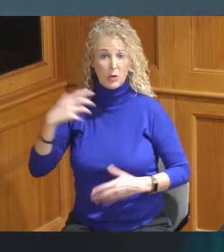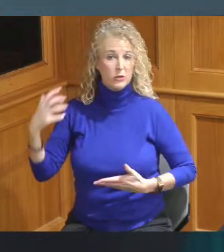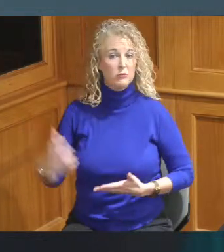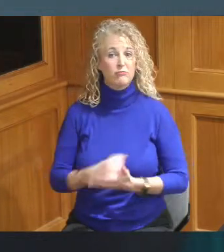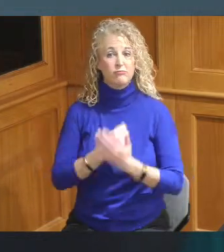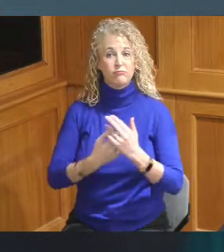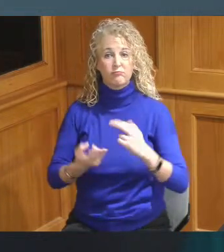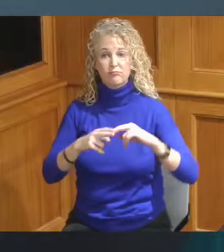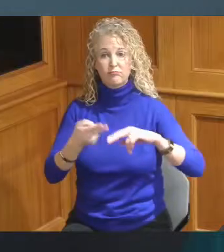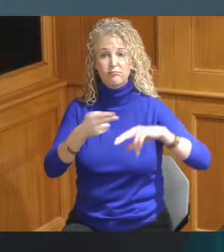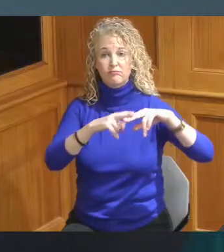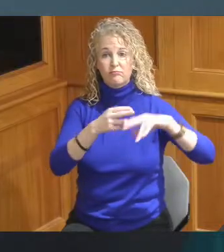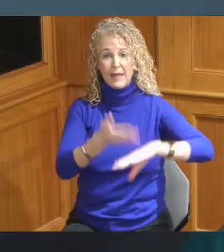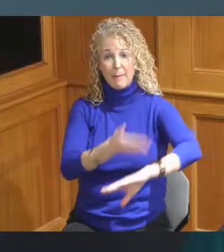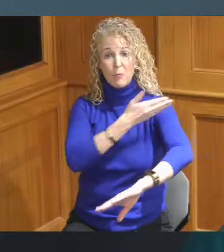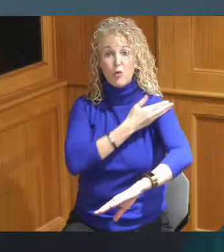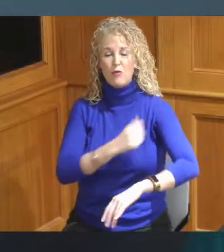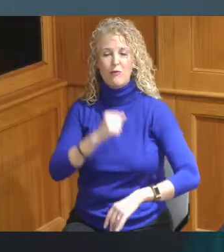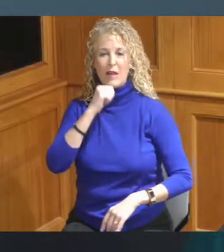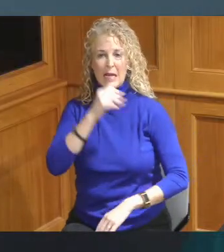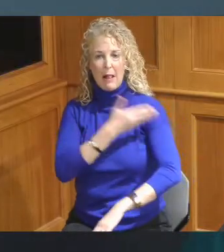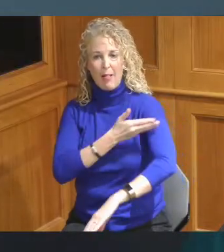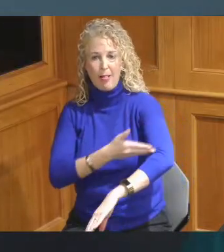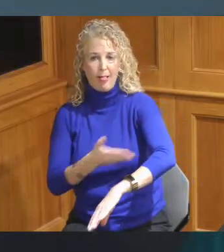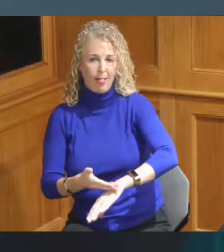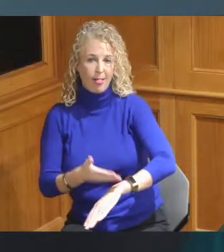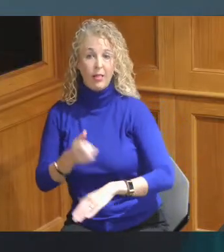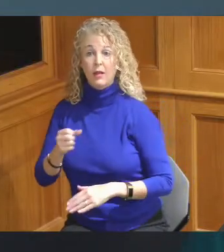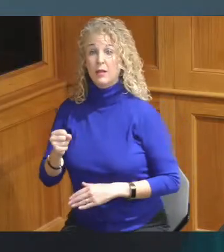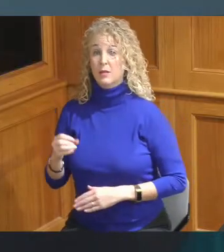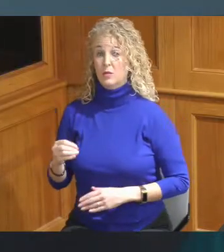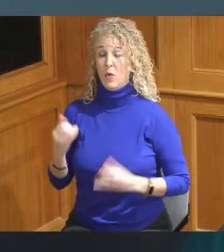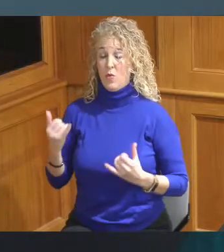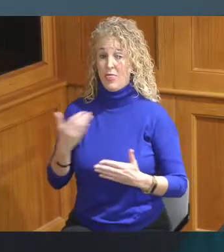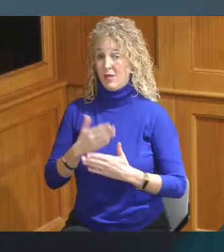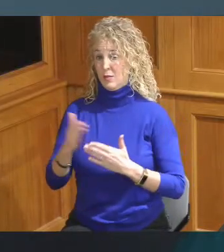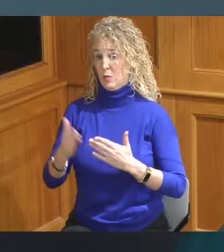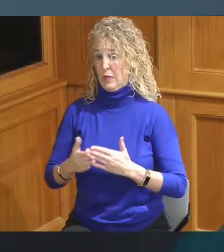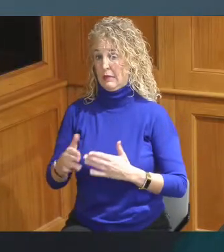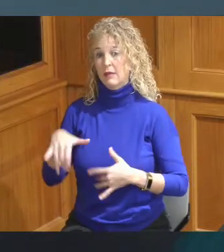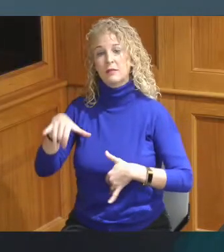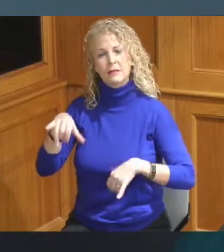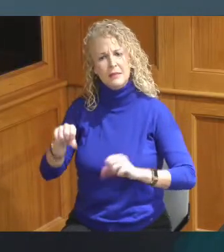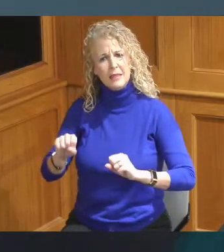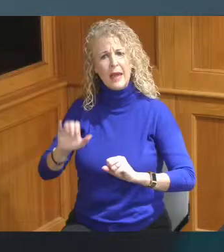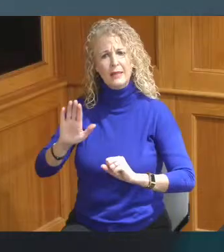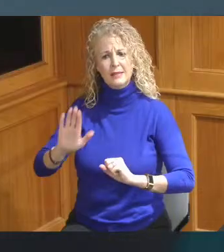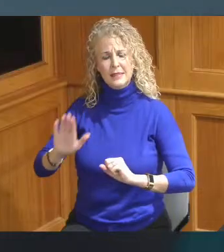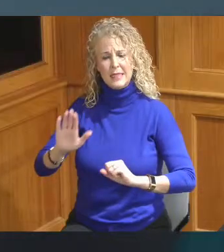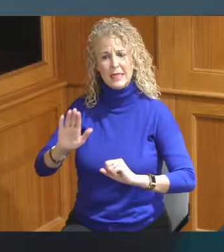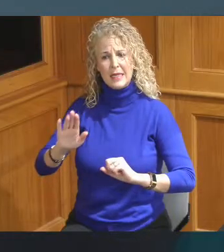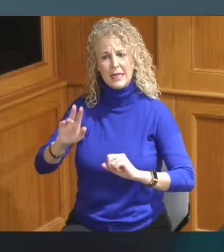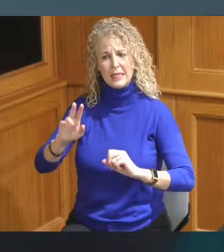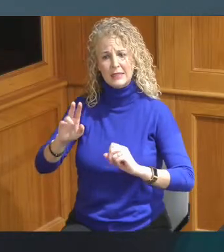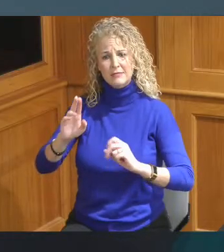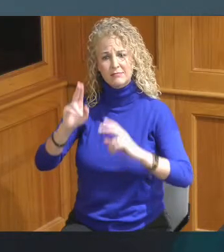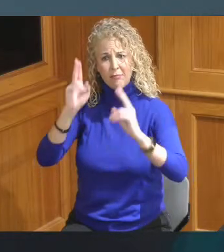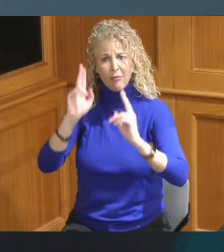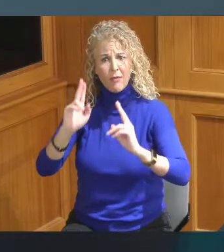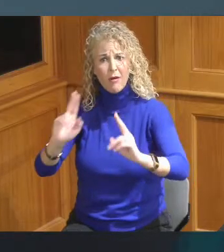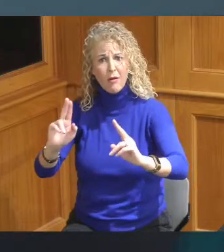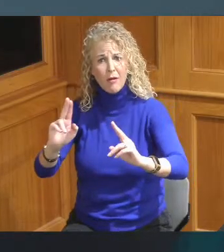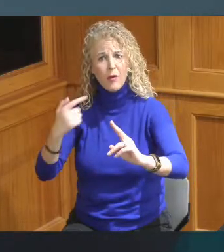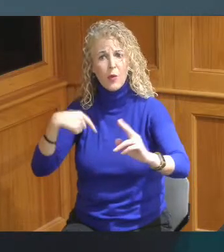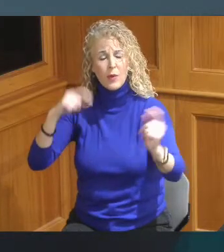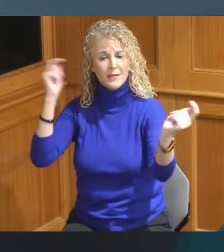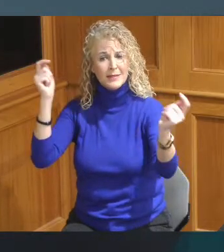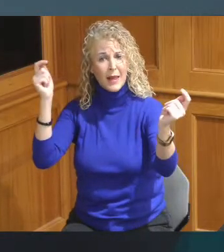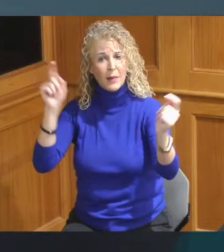not go backwards. So as we're out this weekend, and we're celebrating and then not letting anyone